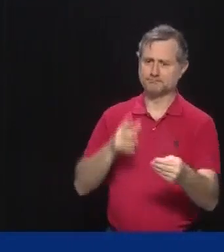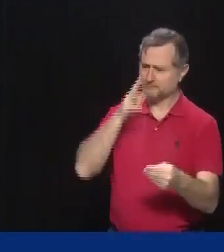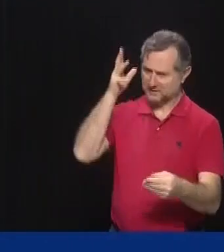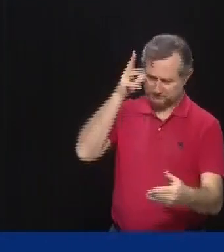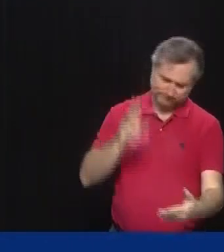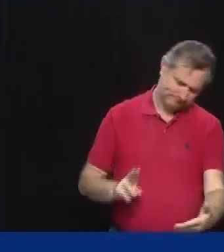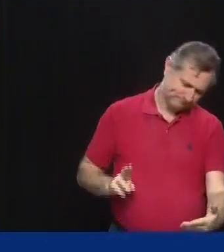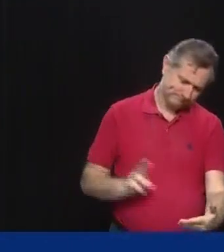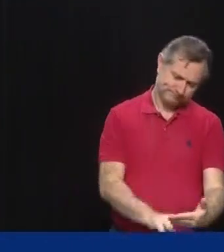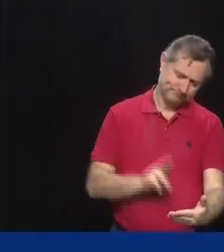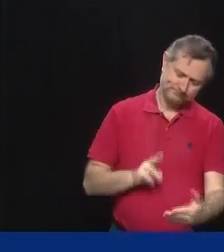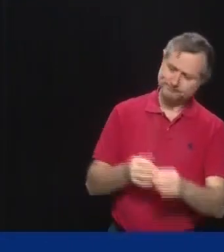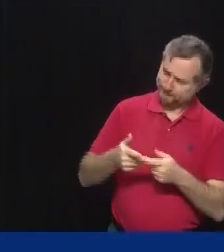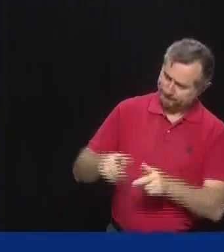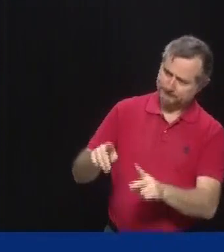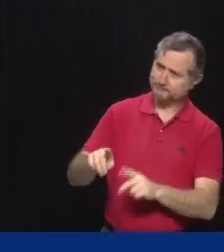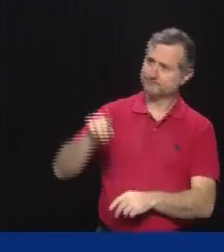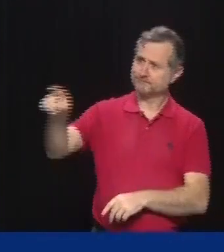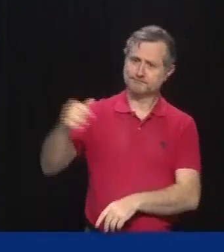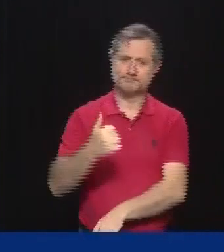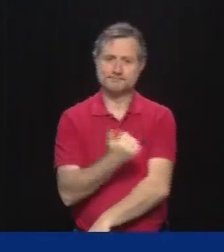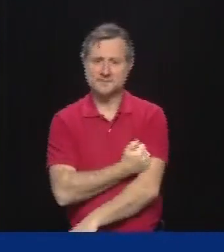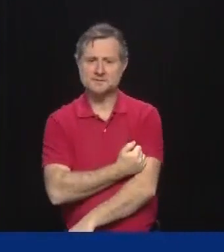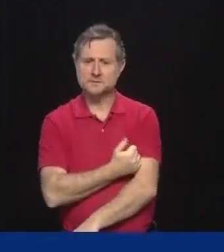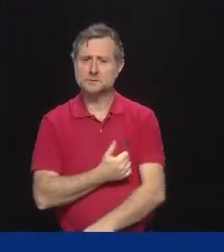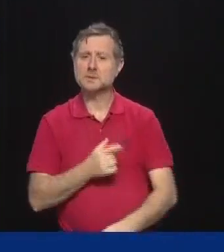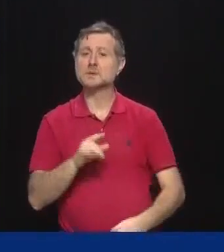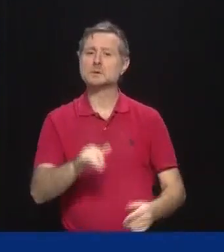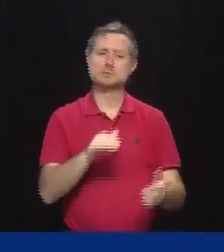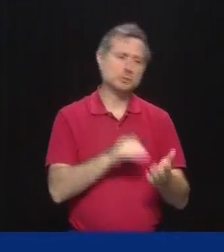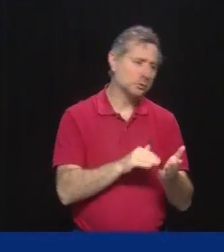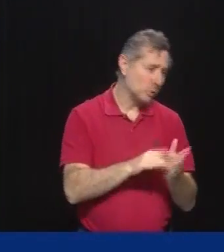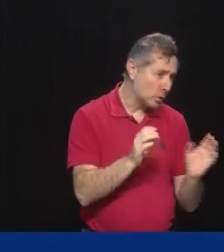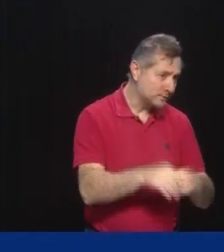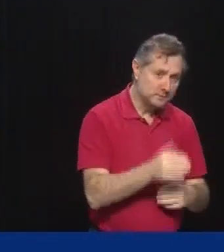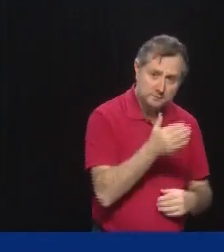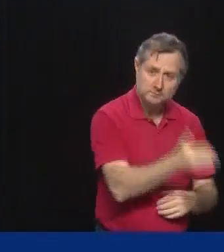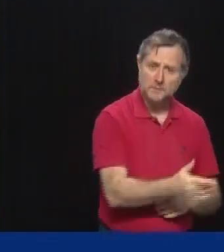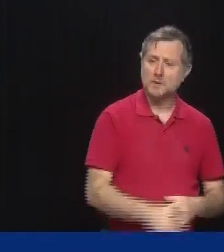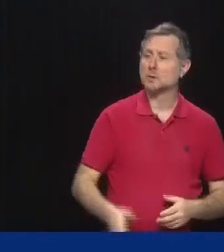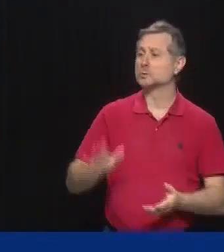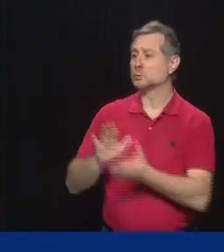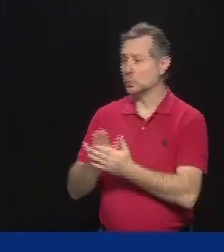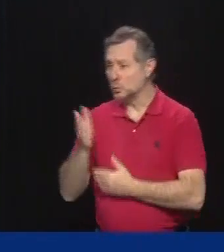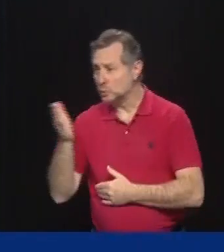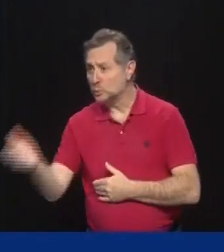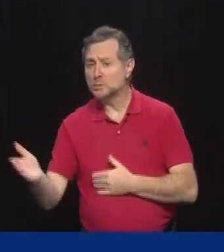DONE. THAT WITH PERMISSION SLIPS THAT